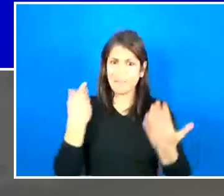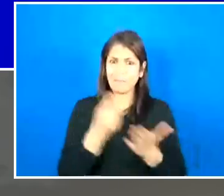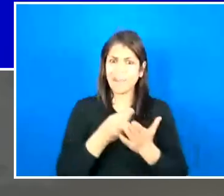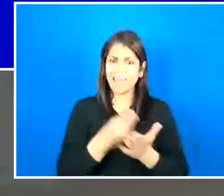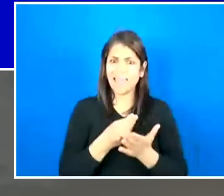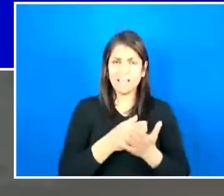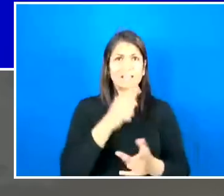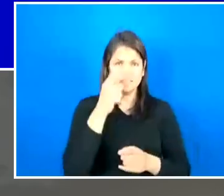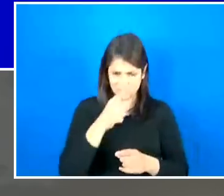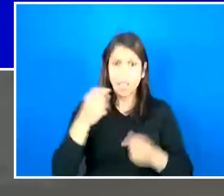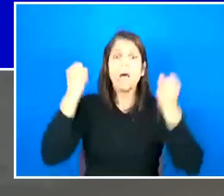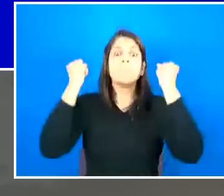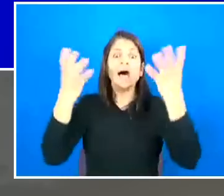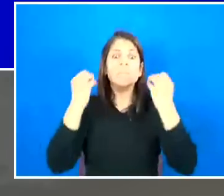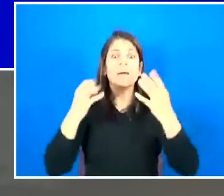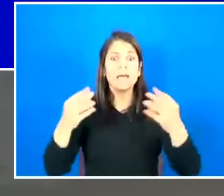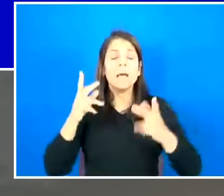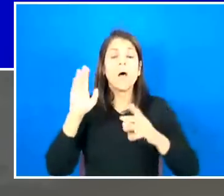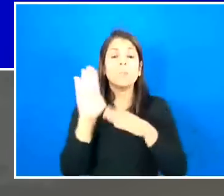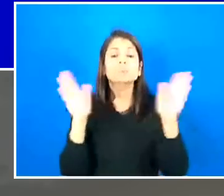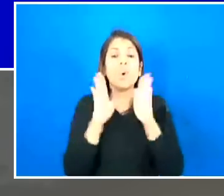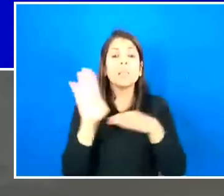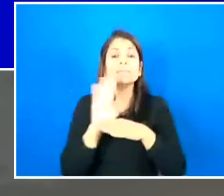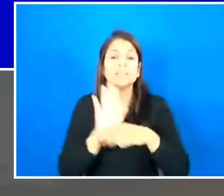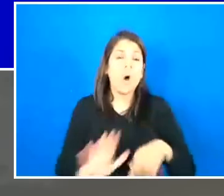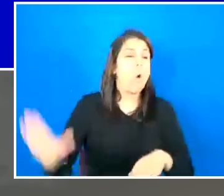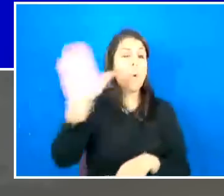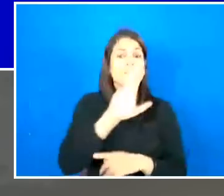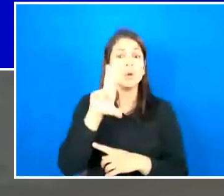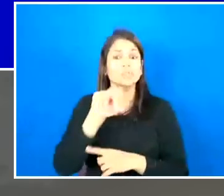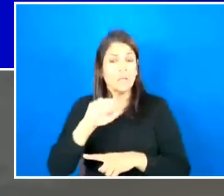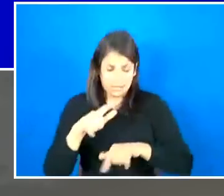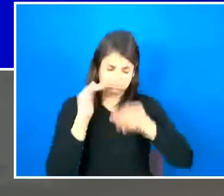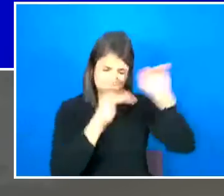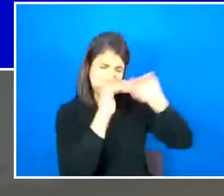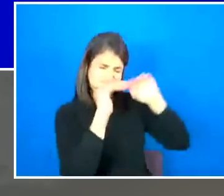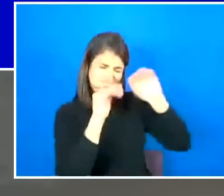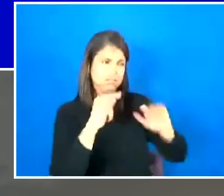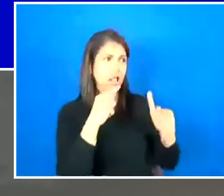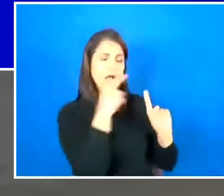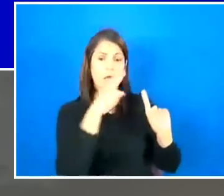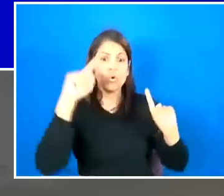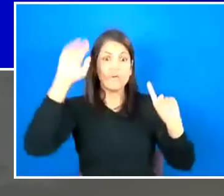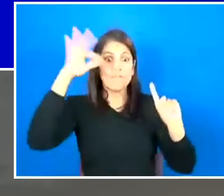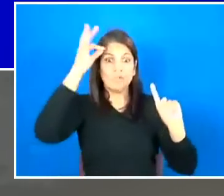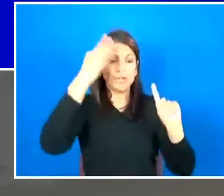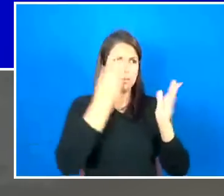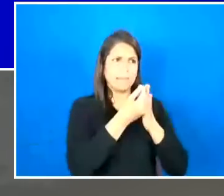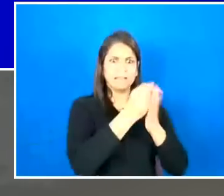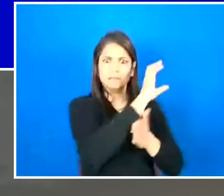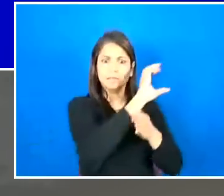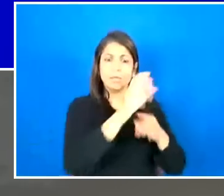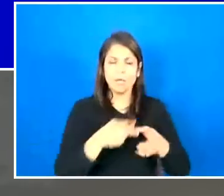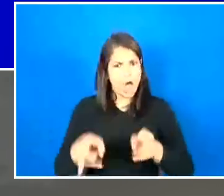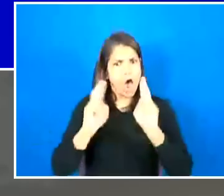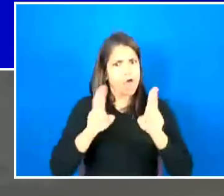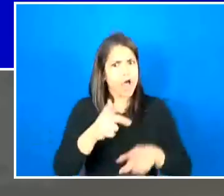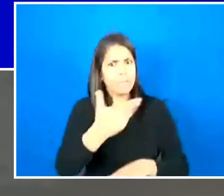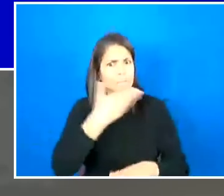BUSINESSES THAT IT'S TOUGH TO NAVIGATE THAT ALIPPCAONTI. WE ARE TODAY PUTTING TOGETHER AN INITIATI VETO HELP YOU IMMEDIATELY. IN THE NEXTEW F